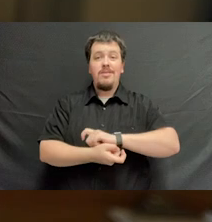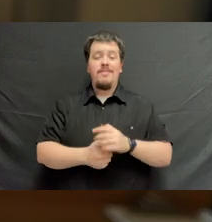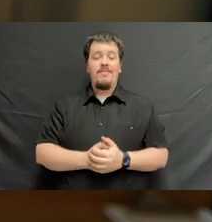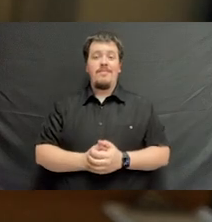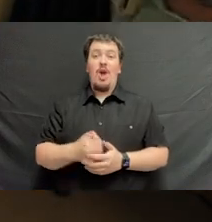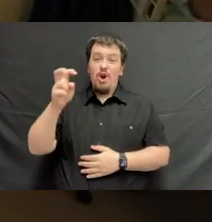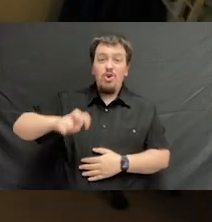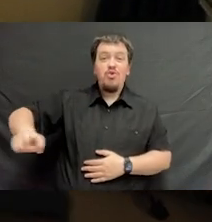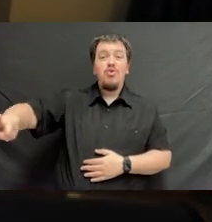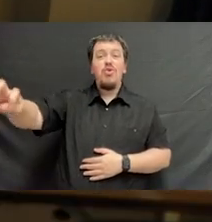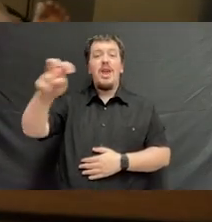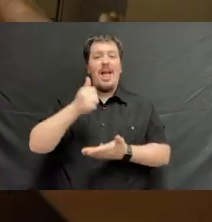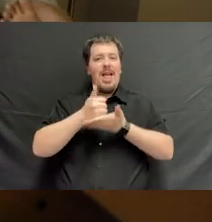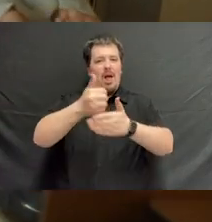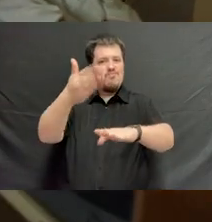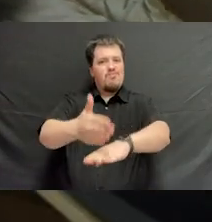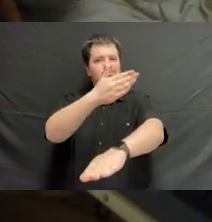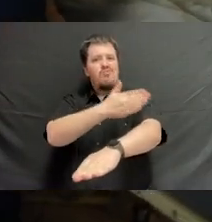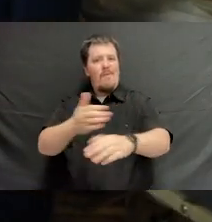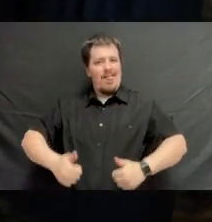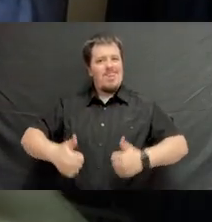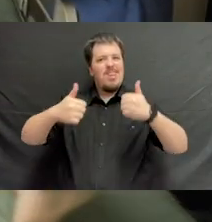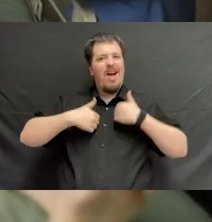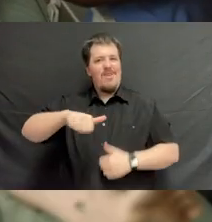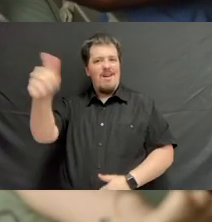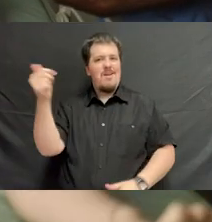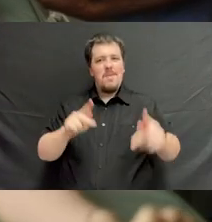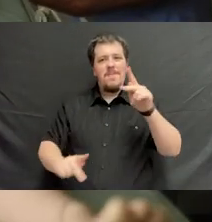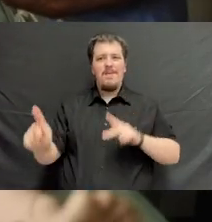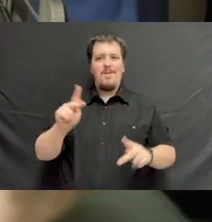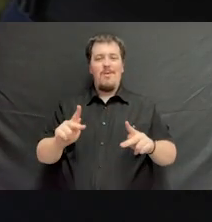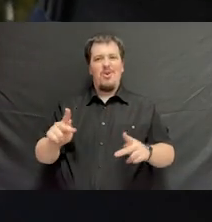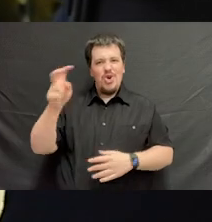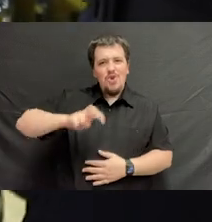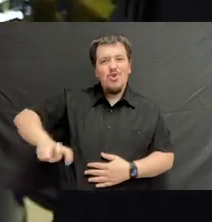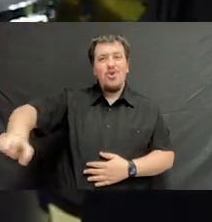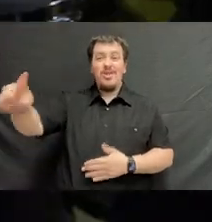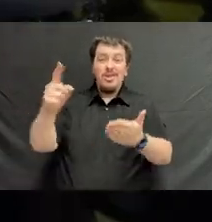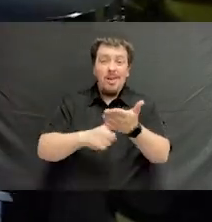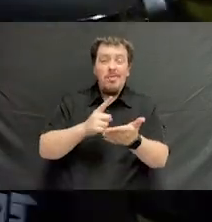A journey to help improve the quality of life of others. A journey that at times taught resilience,